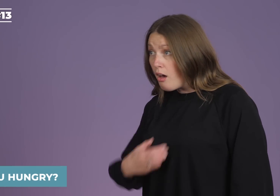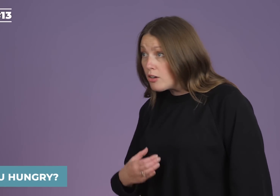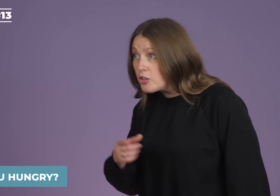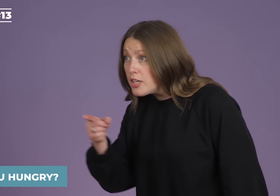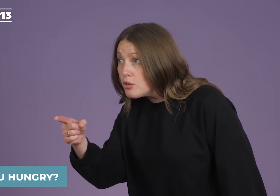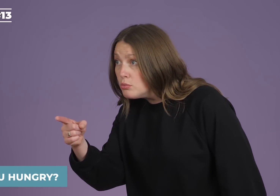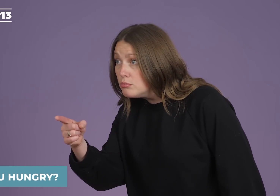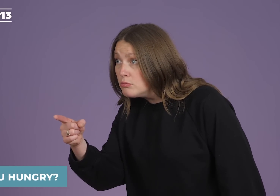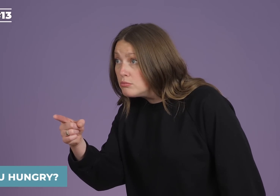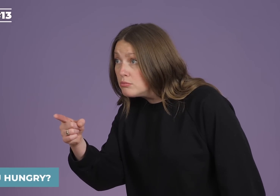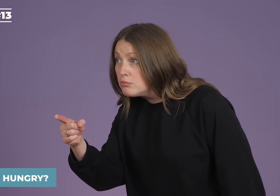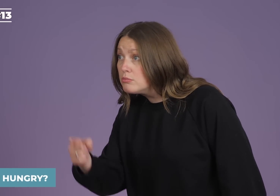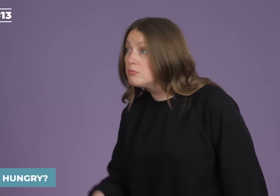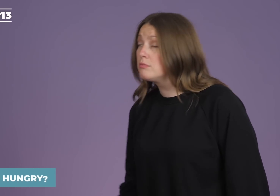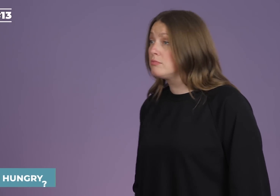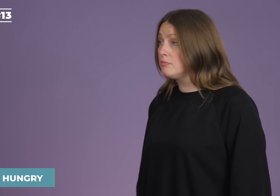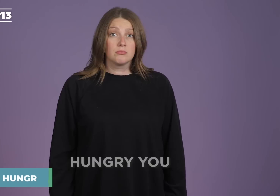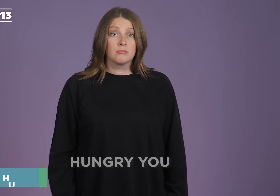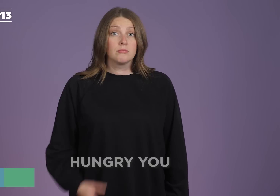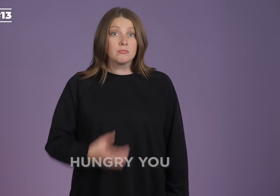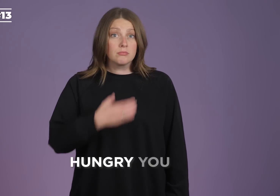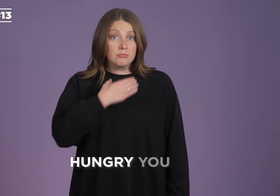Hungry. You.